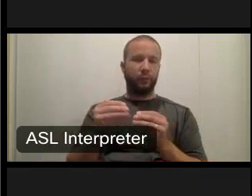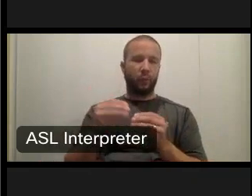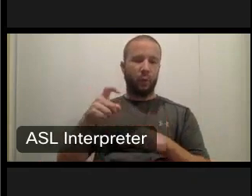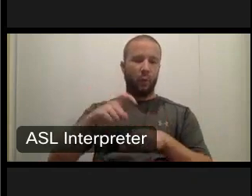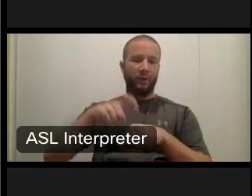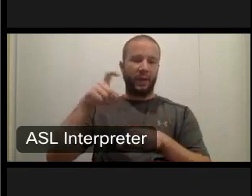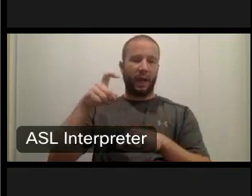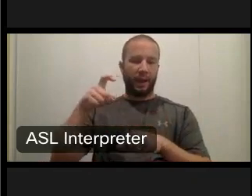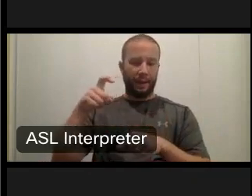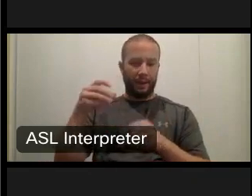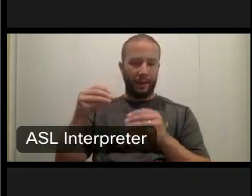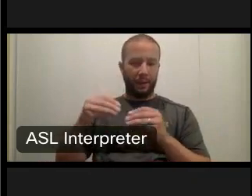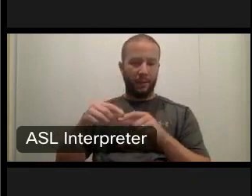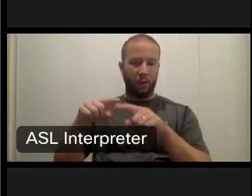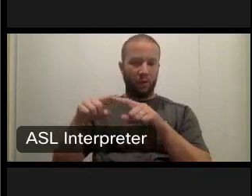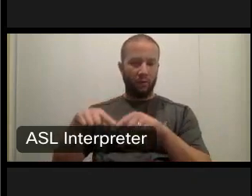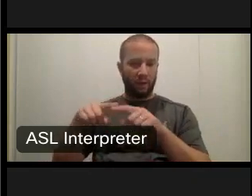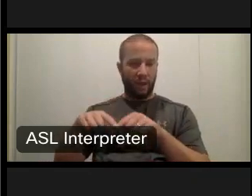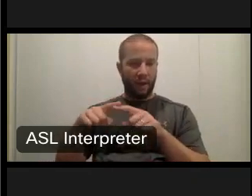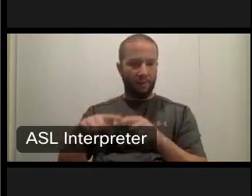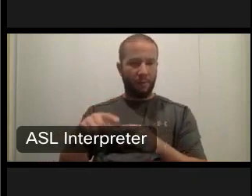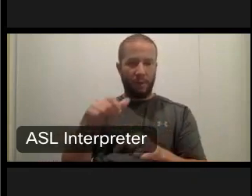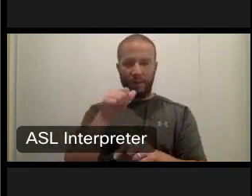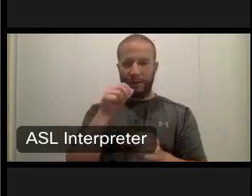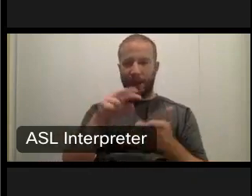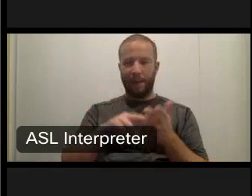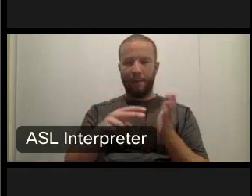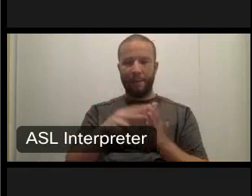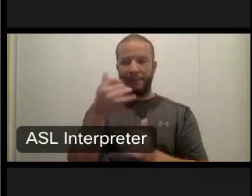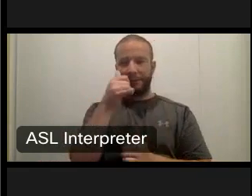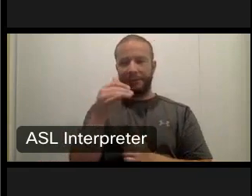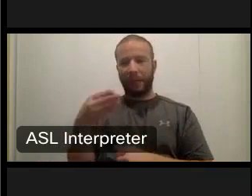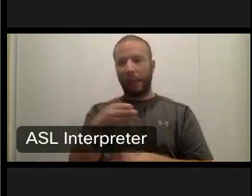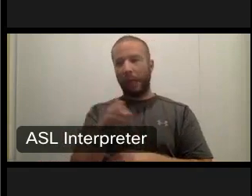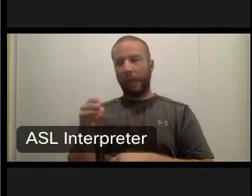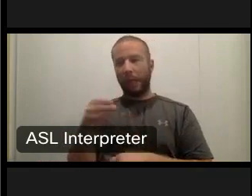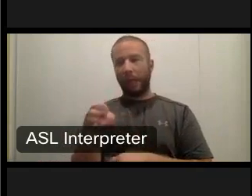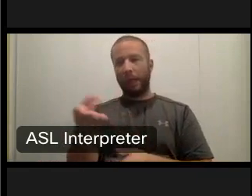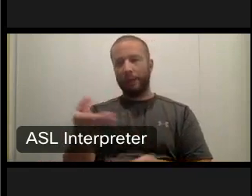time and more reliable because it's not making unnecessary turning movements um